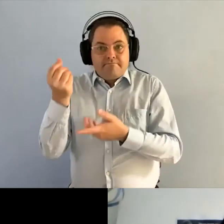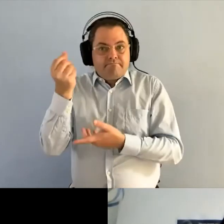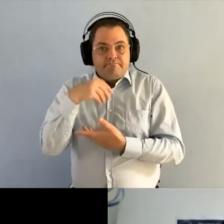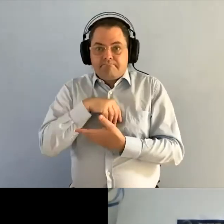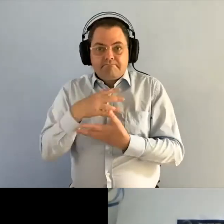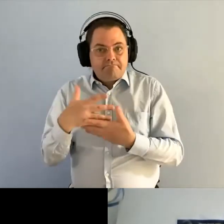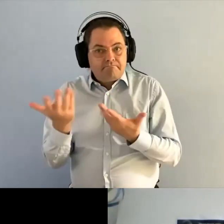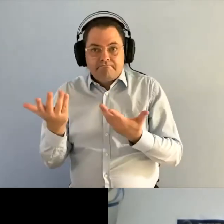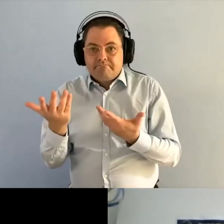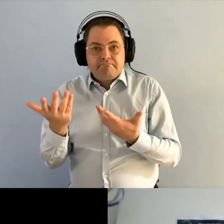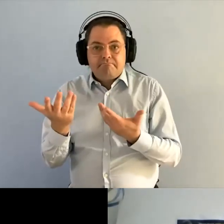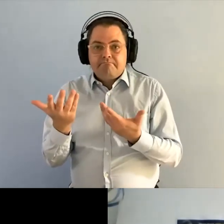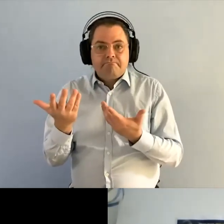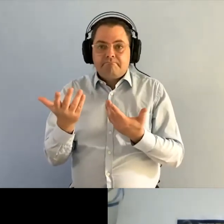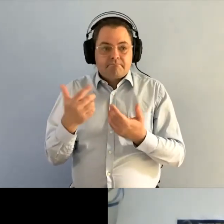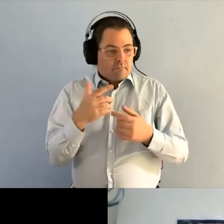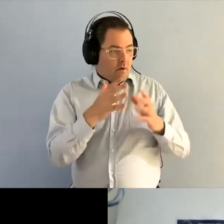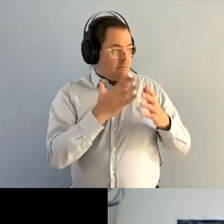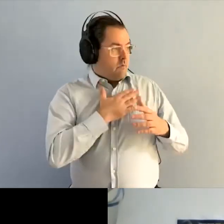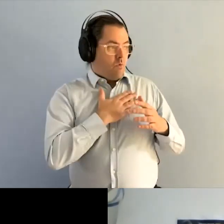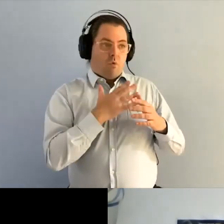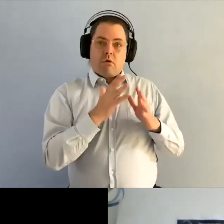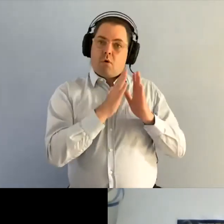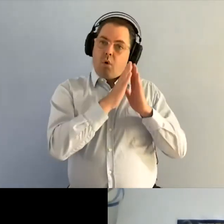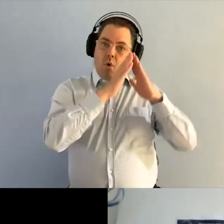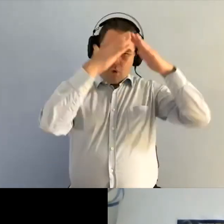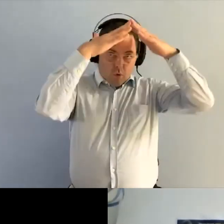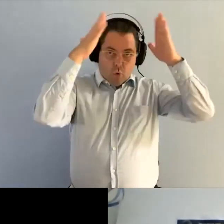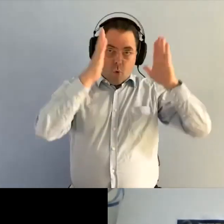displaced, those who were displaced and